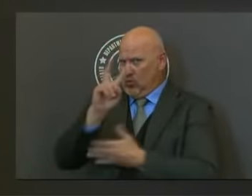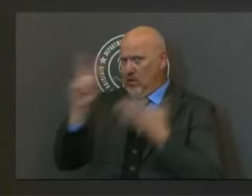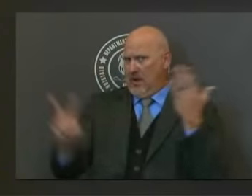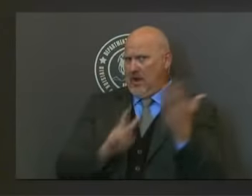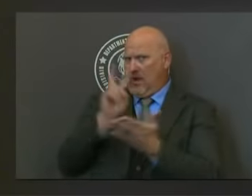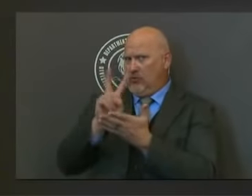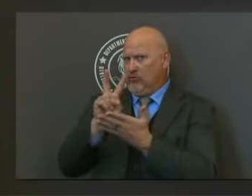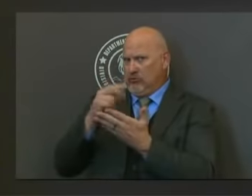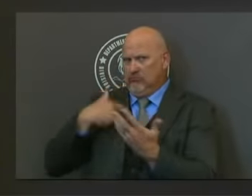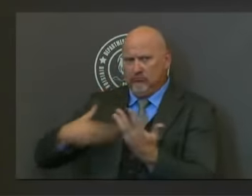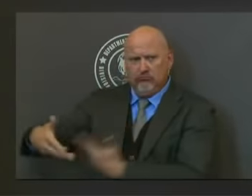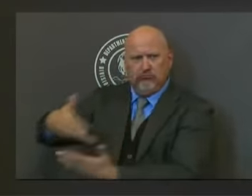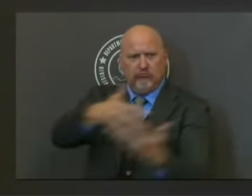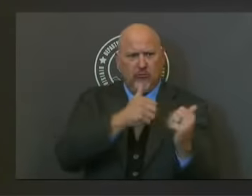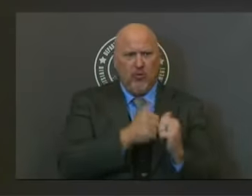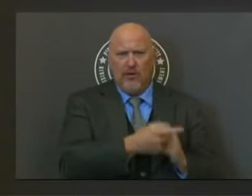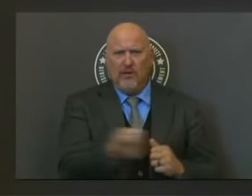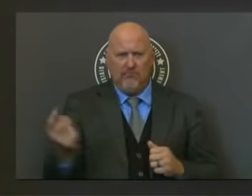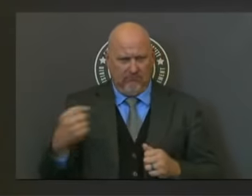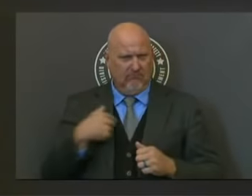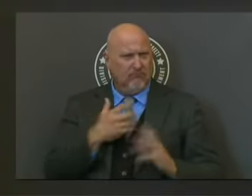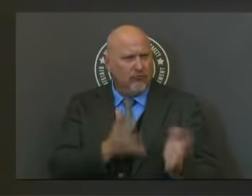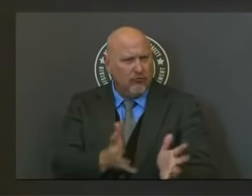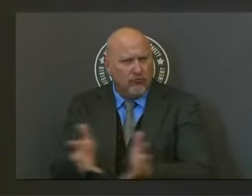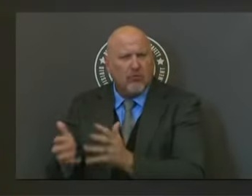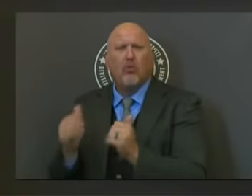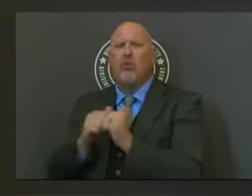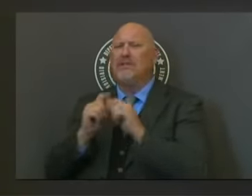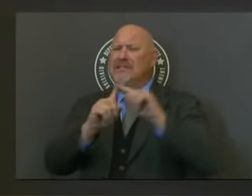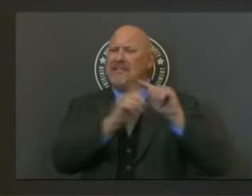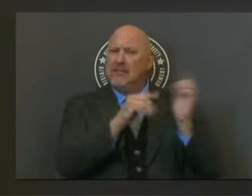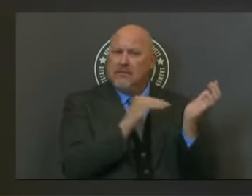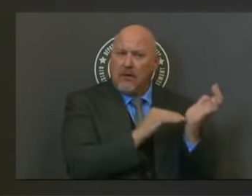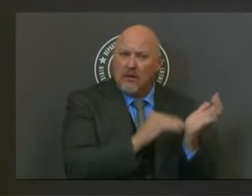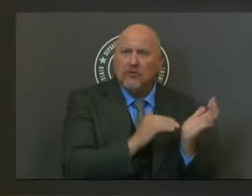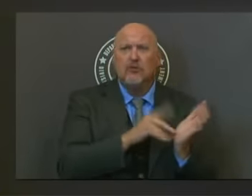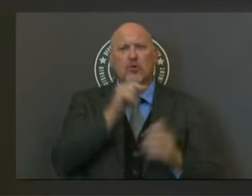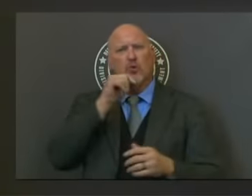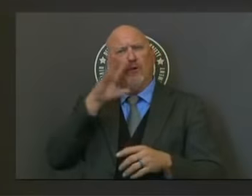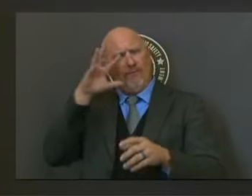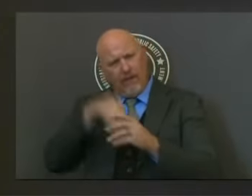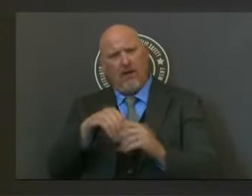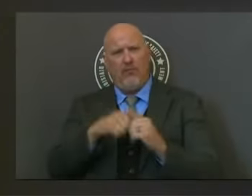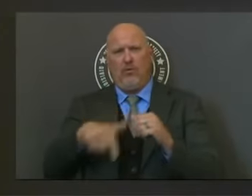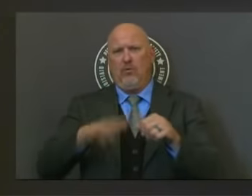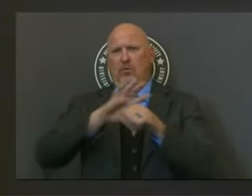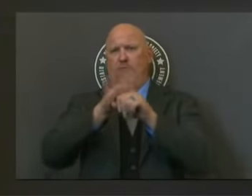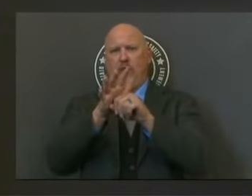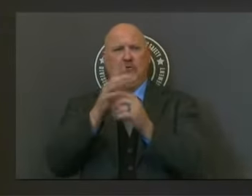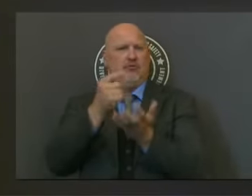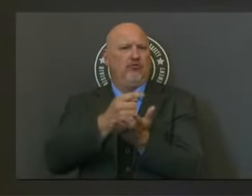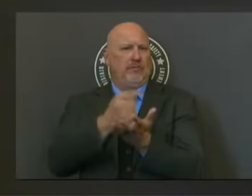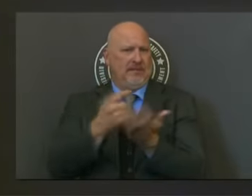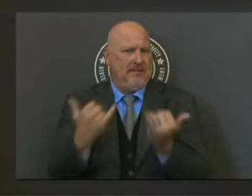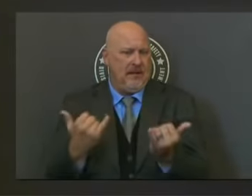dozens of covert nineteen patients at intermountain Medical Center